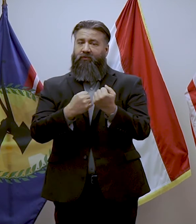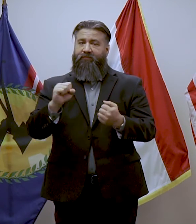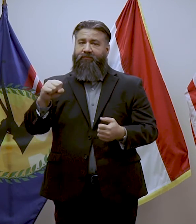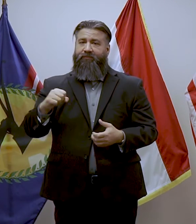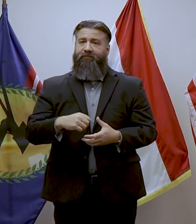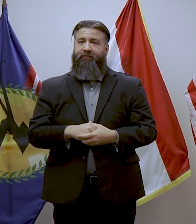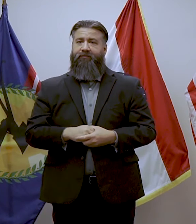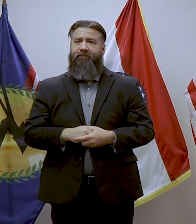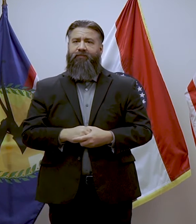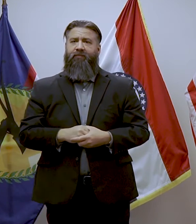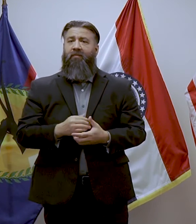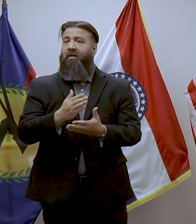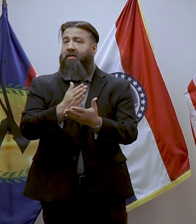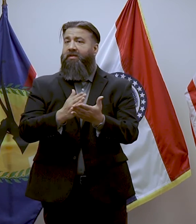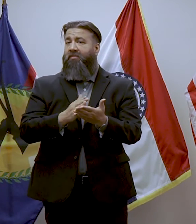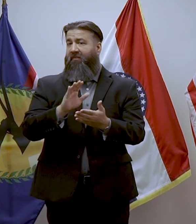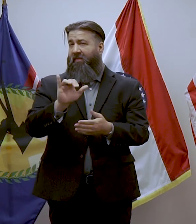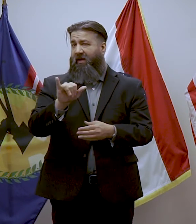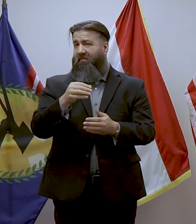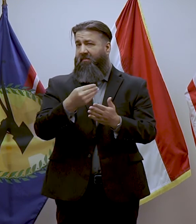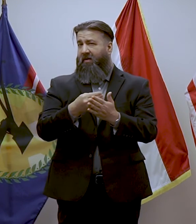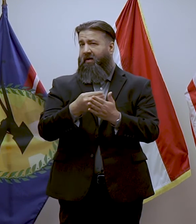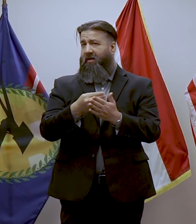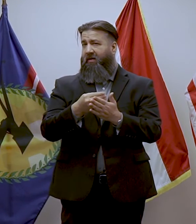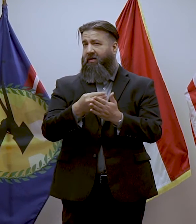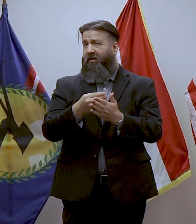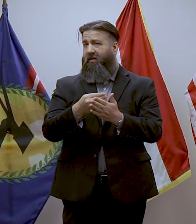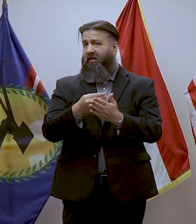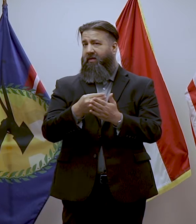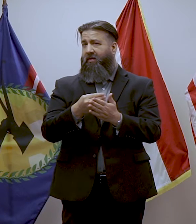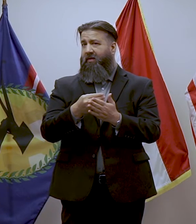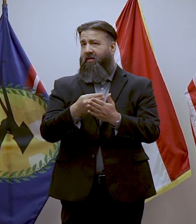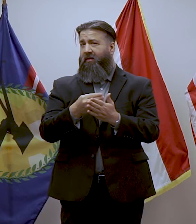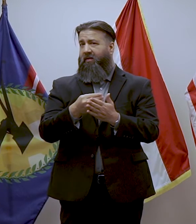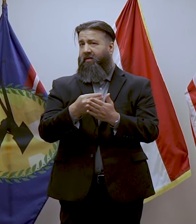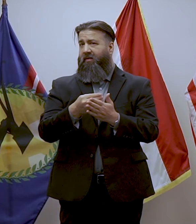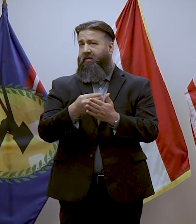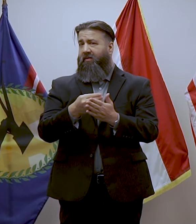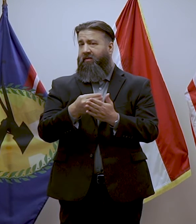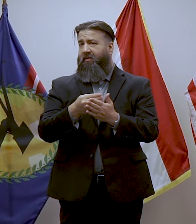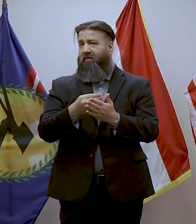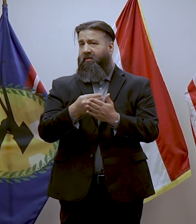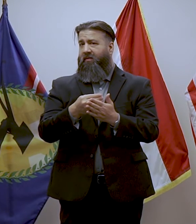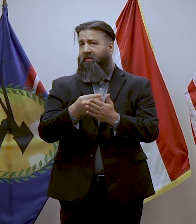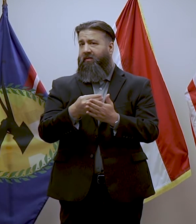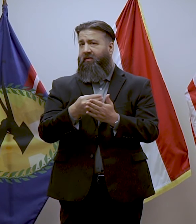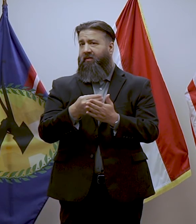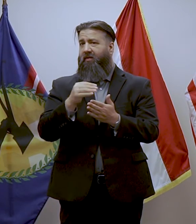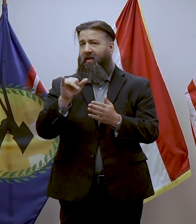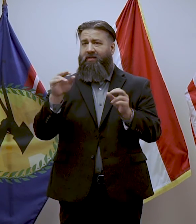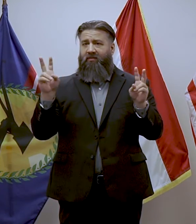But a portion of this funding that that issue has been raised and a portion go toward that. That's our recommendation.